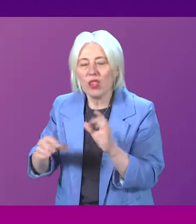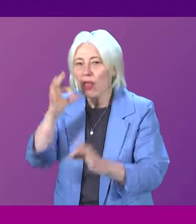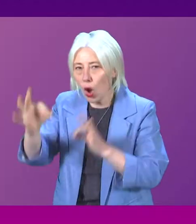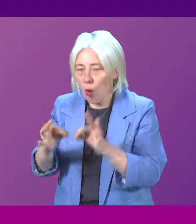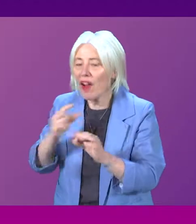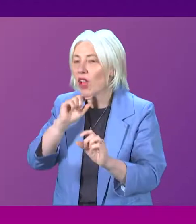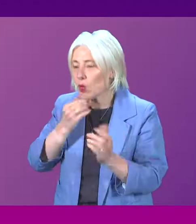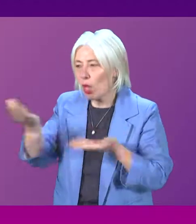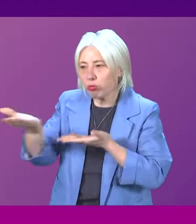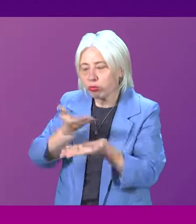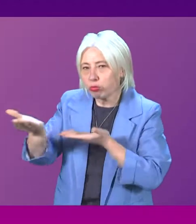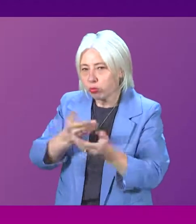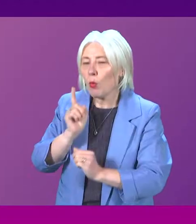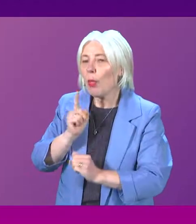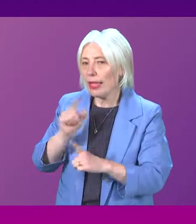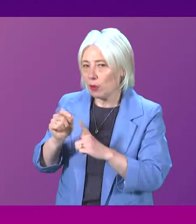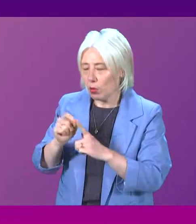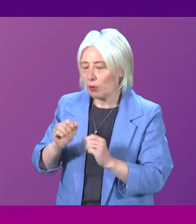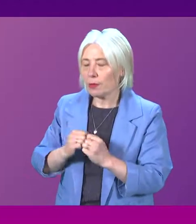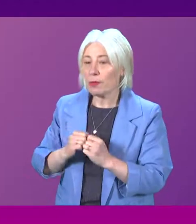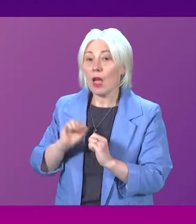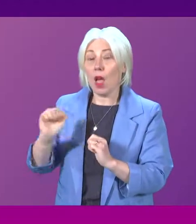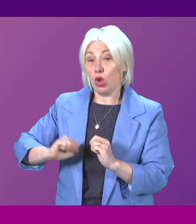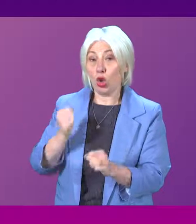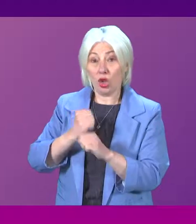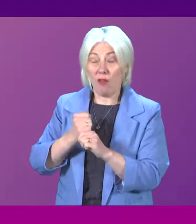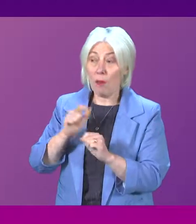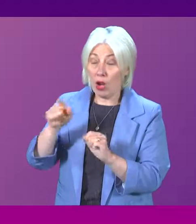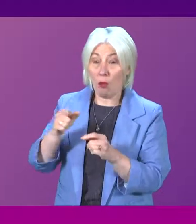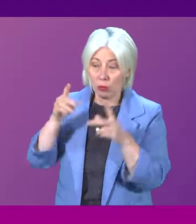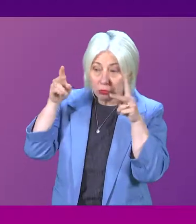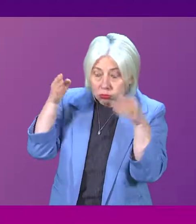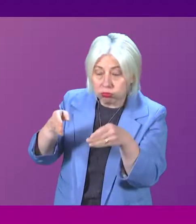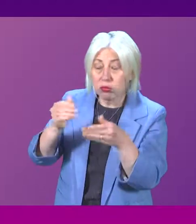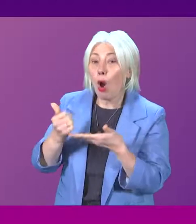The Scottish Government, in its role as sponsor of the inquiry, will provide operational support,